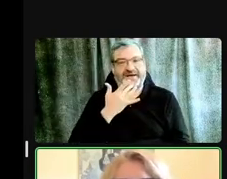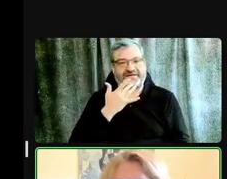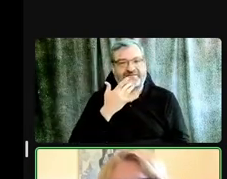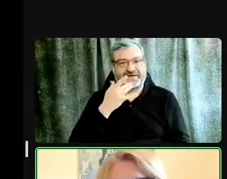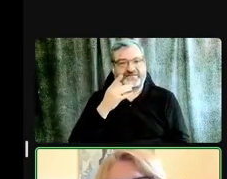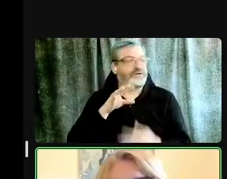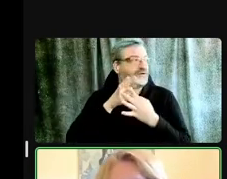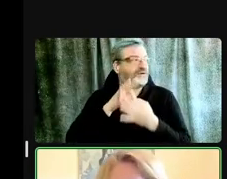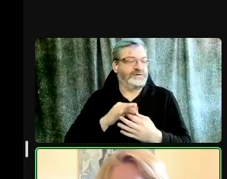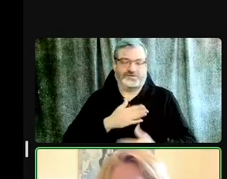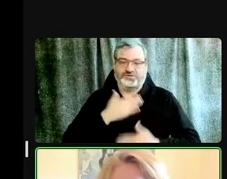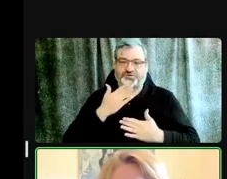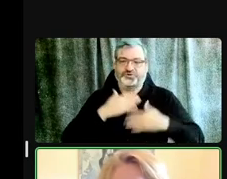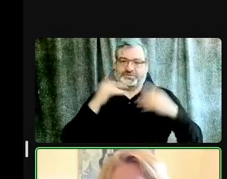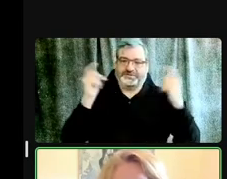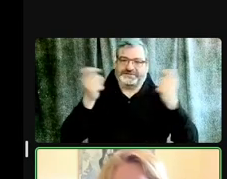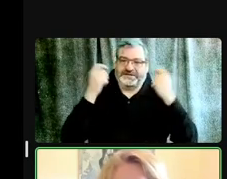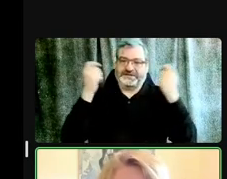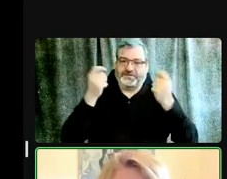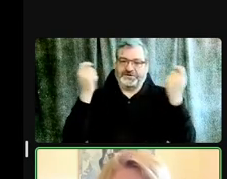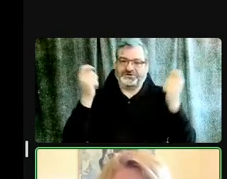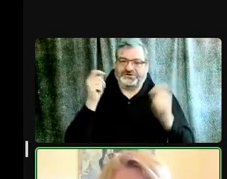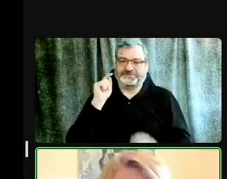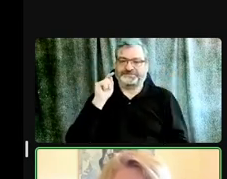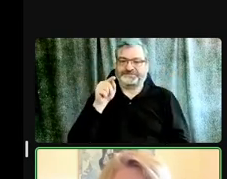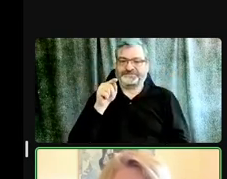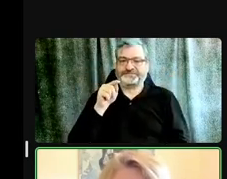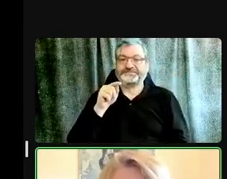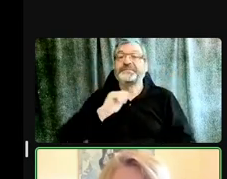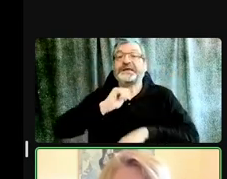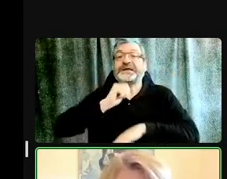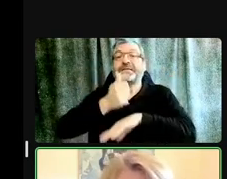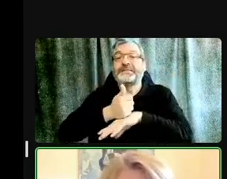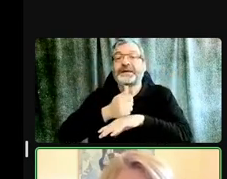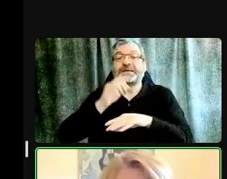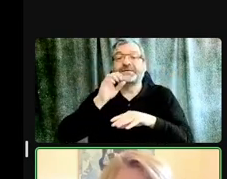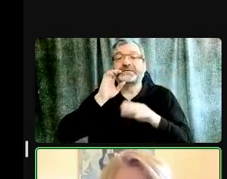And the art activity is based on a painting by the artist Charles McGee.